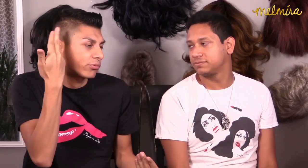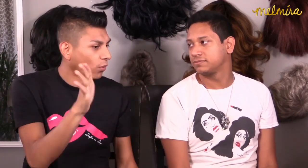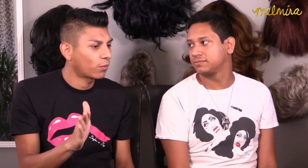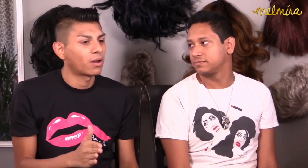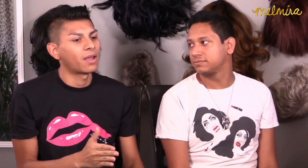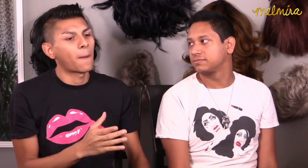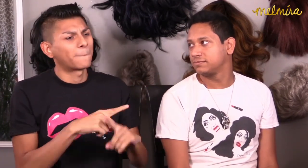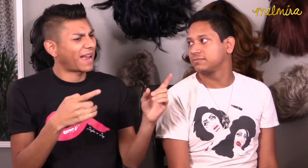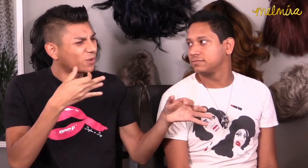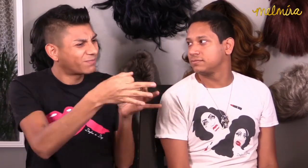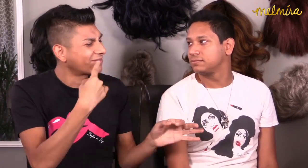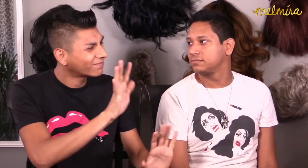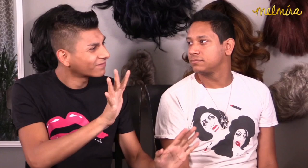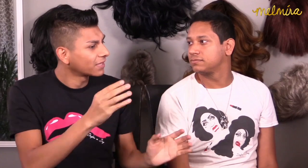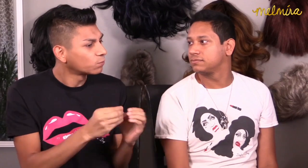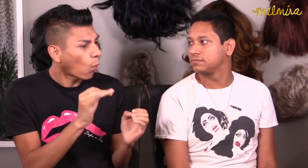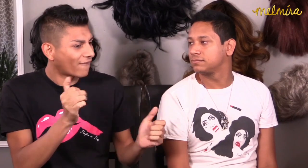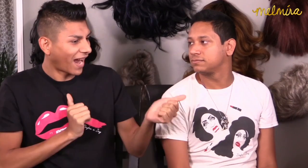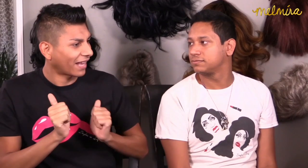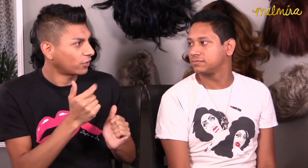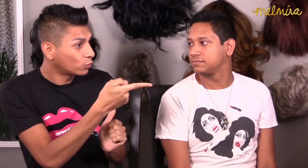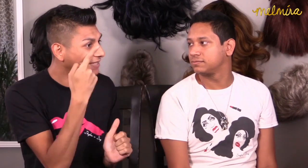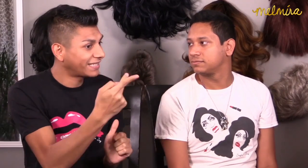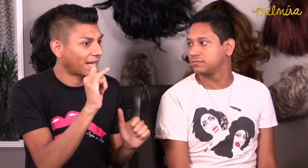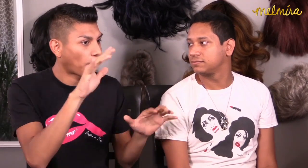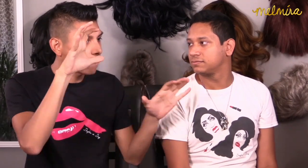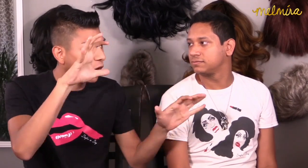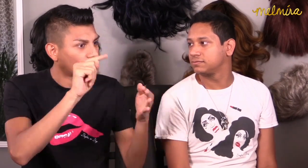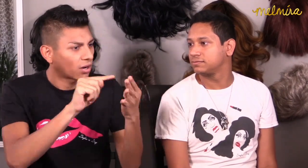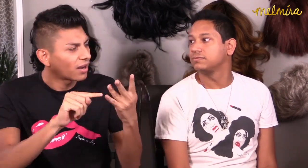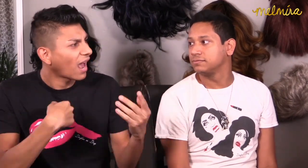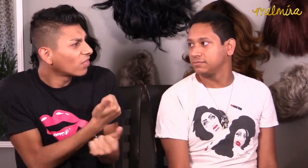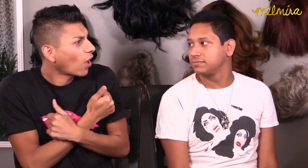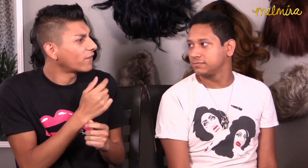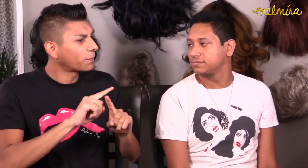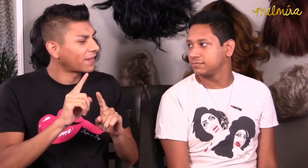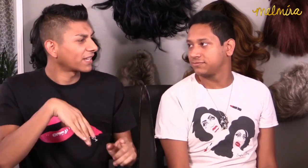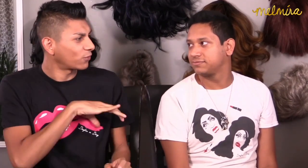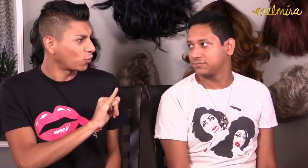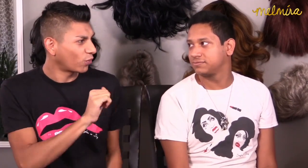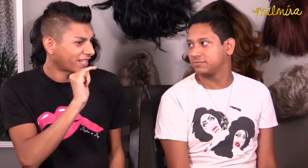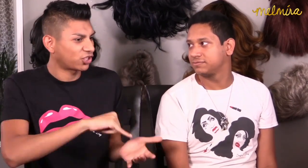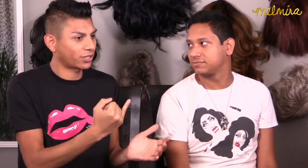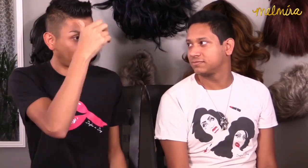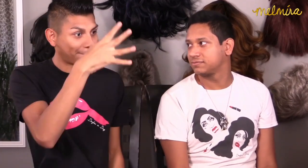But I explained to them it's more about acting. Like how you see monsters? I love playing as characters, too.